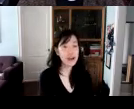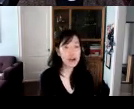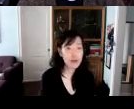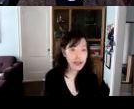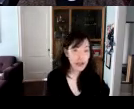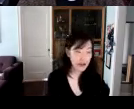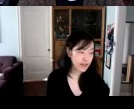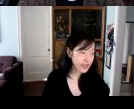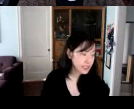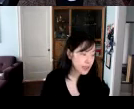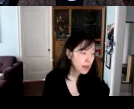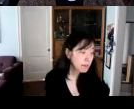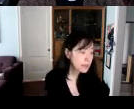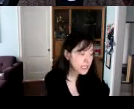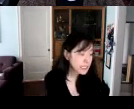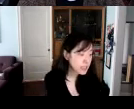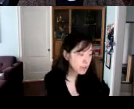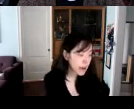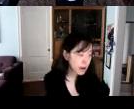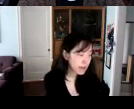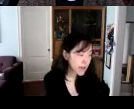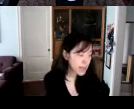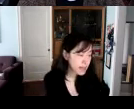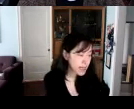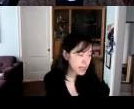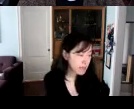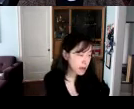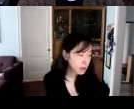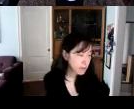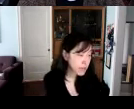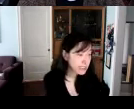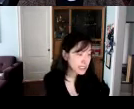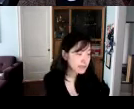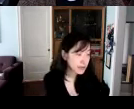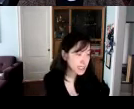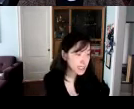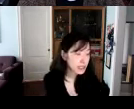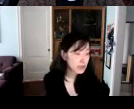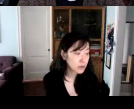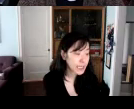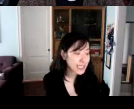our grant interface. Please be aware that in the email you may receive notice that your grant has